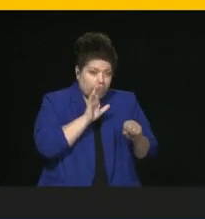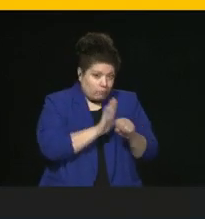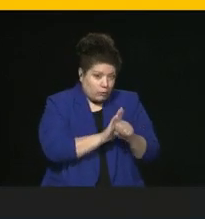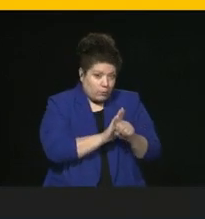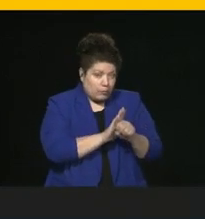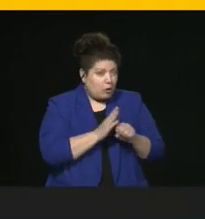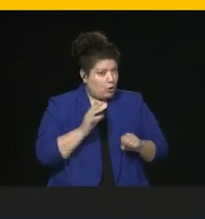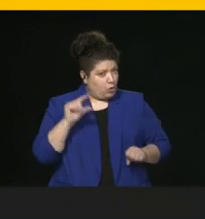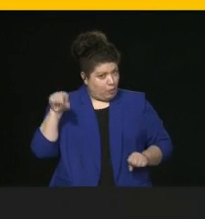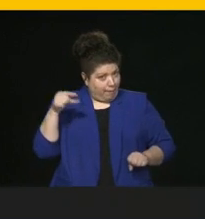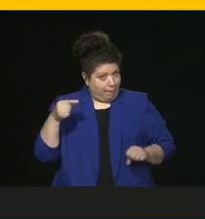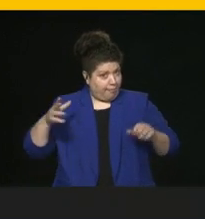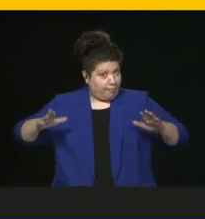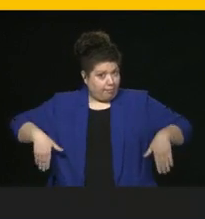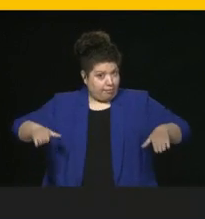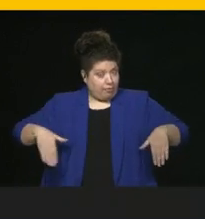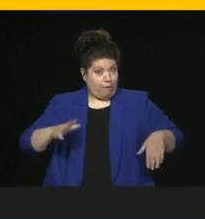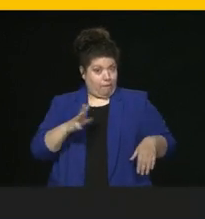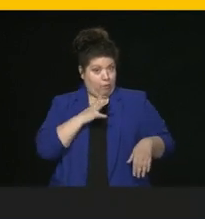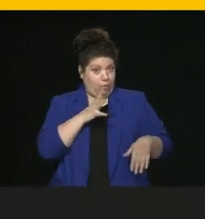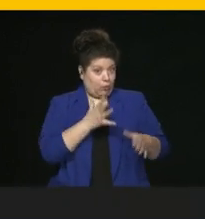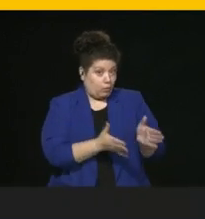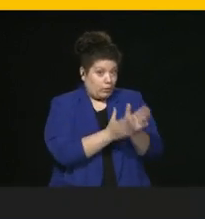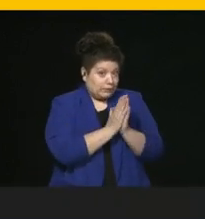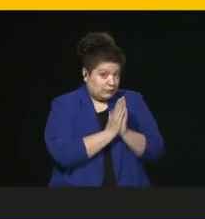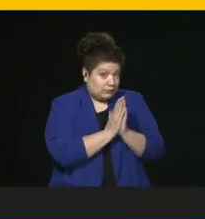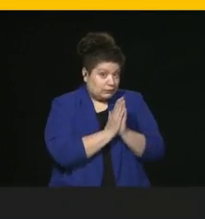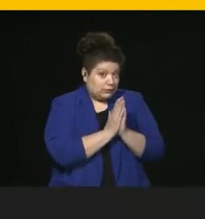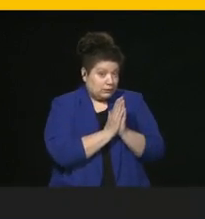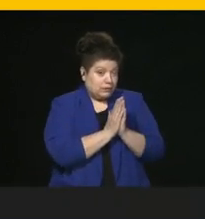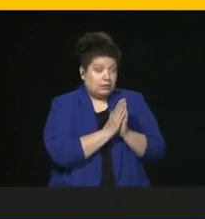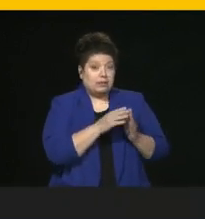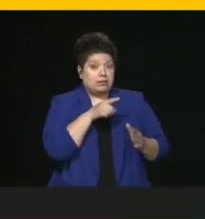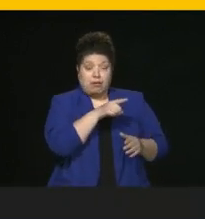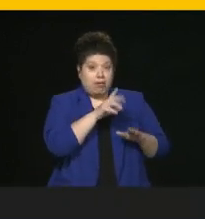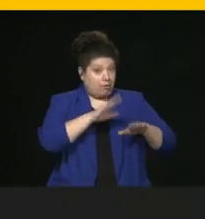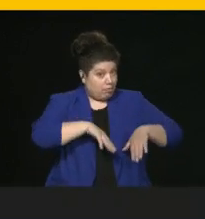CAN YOU CONFIRM THAT QUÉBEC HAS